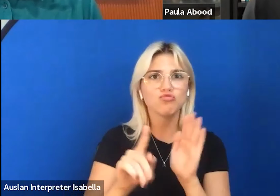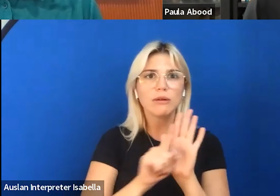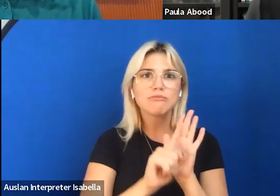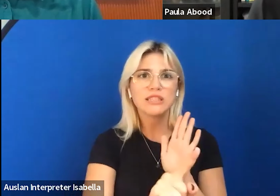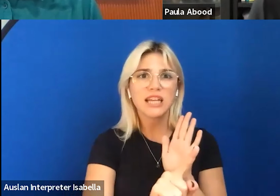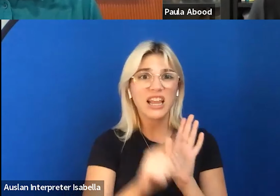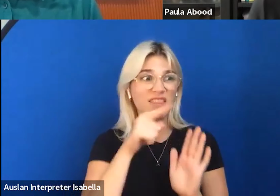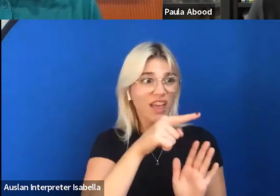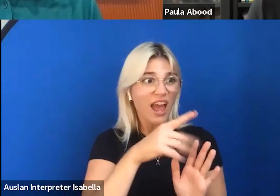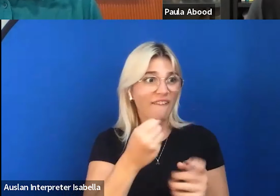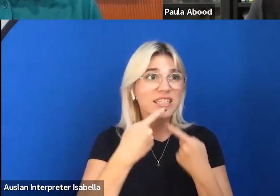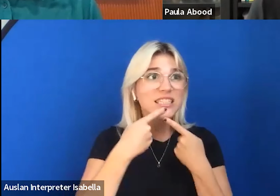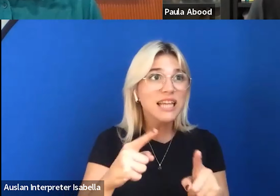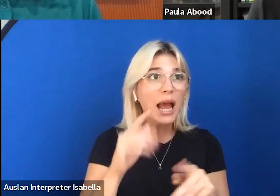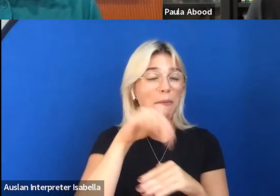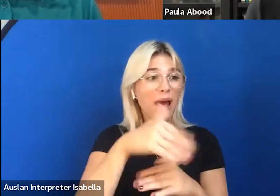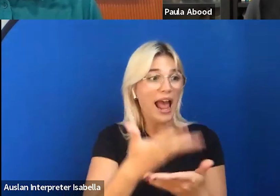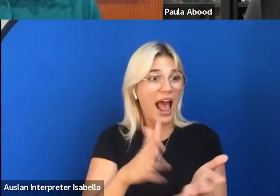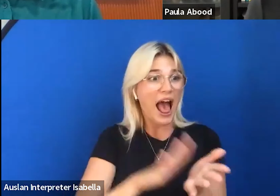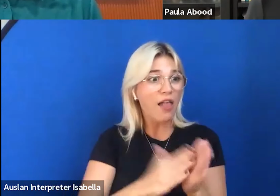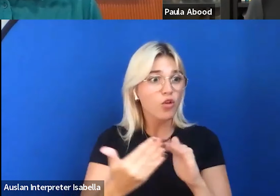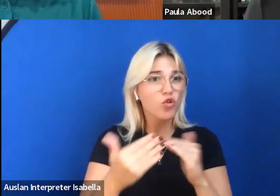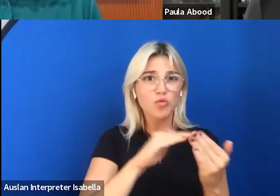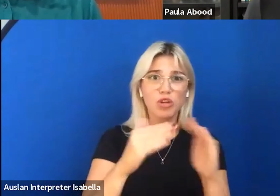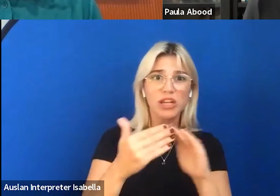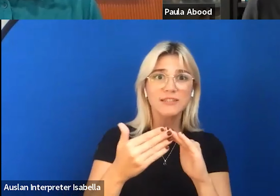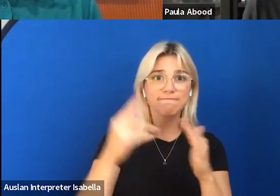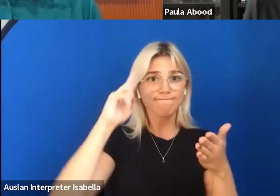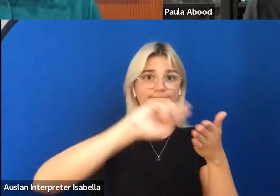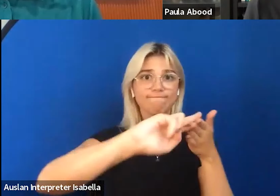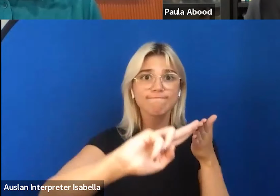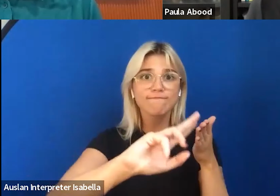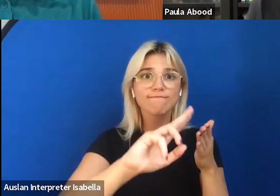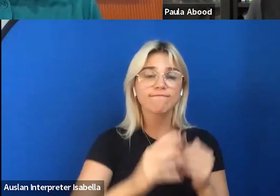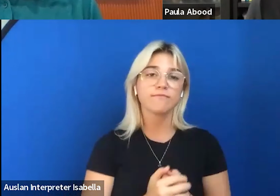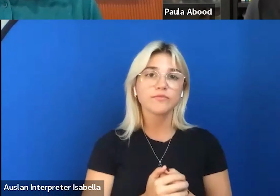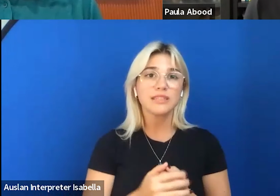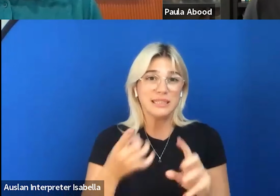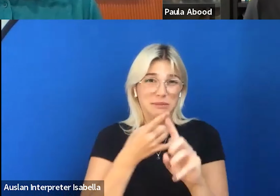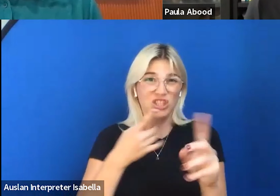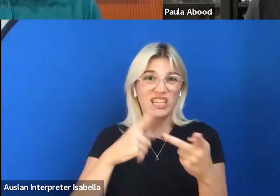and presented for the outside world. I think it's really important for organisations